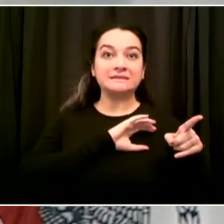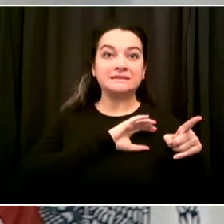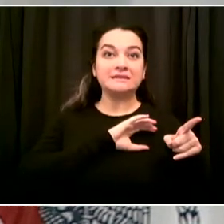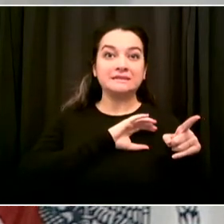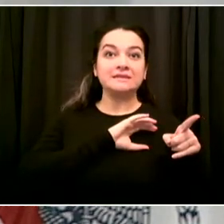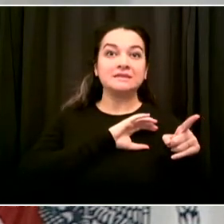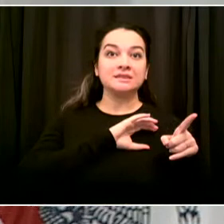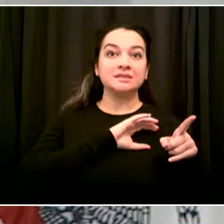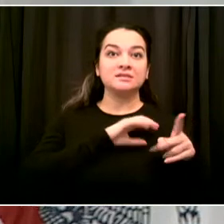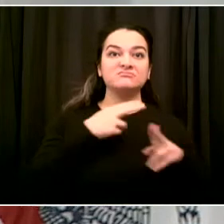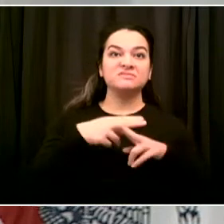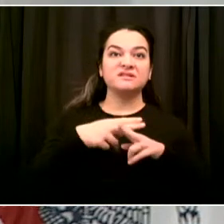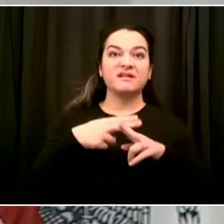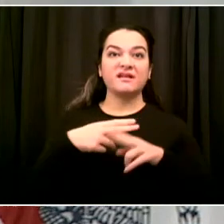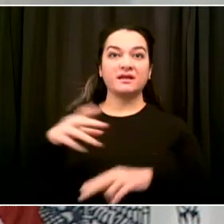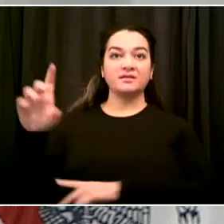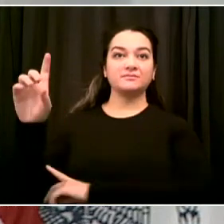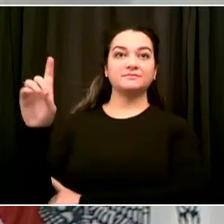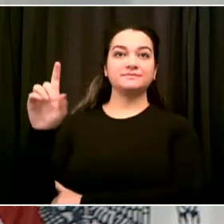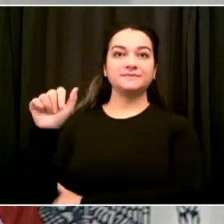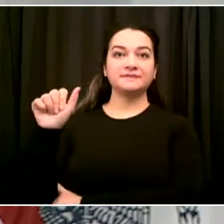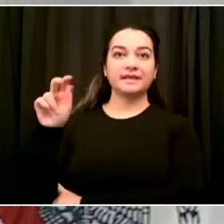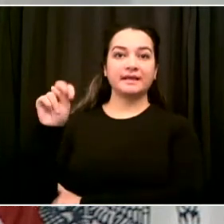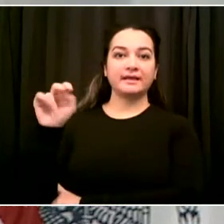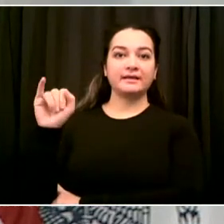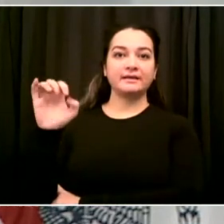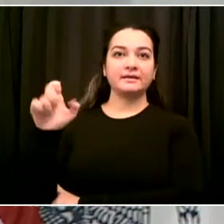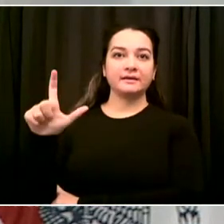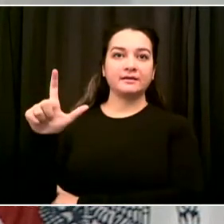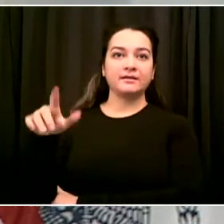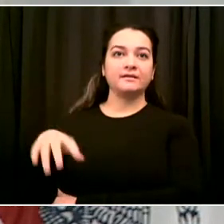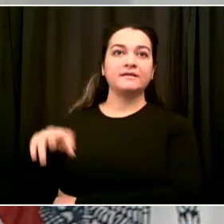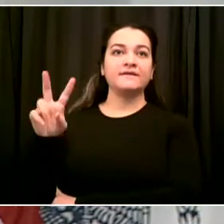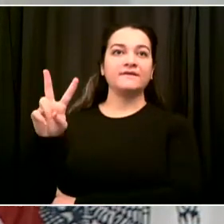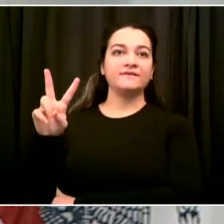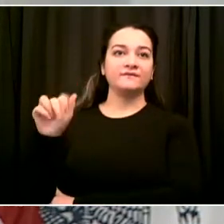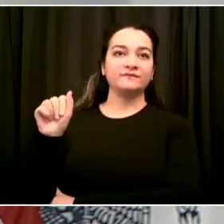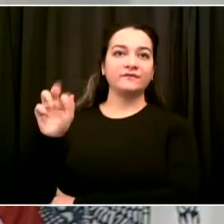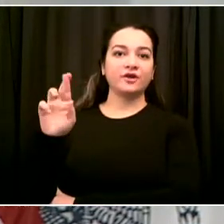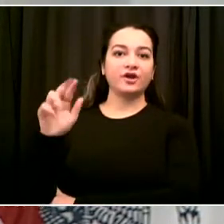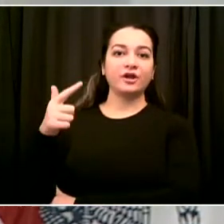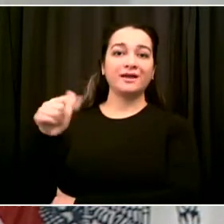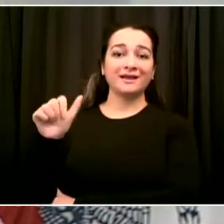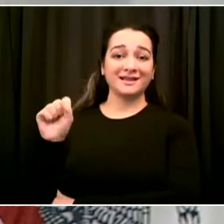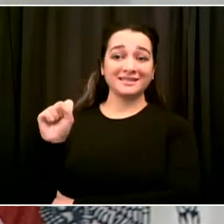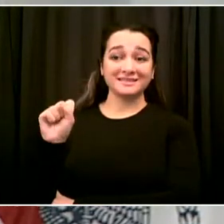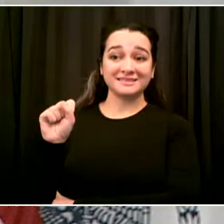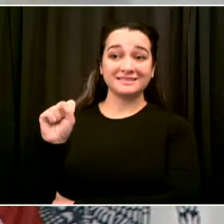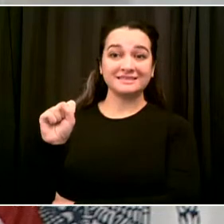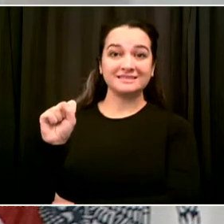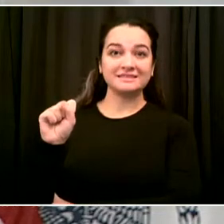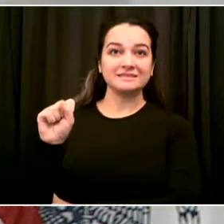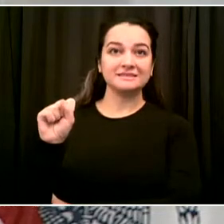THE MOST CRUCIAL WORK, THE